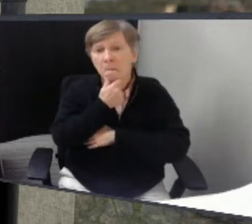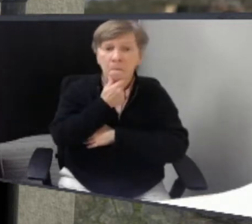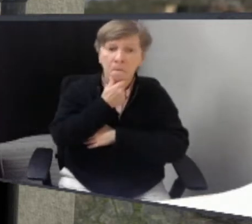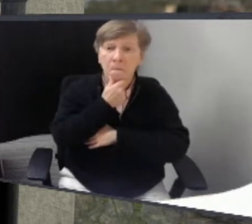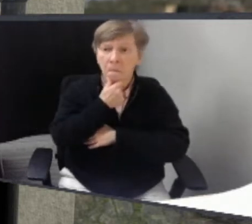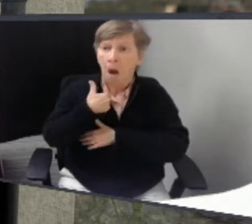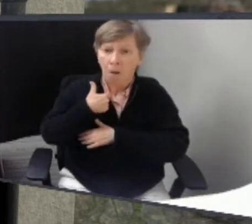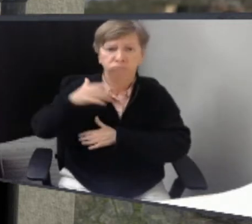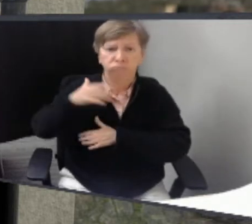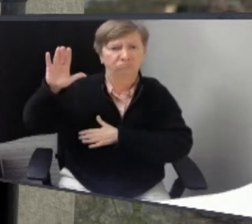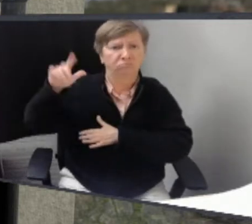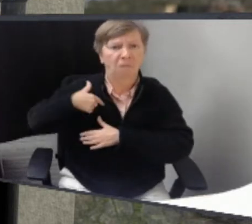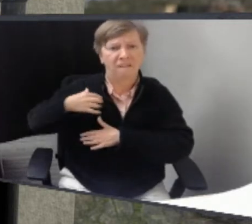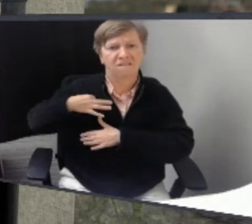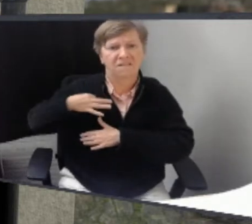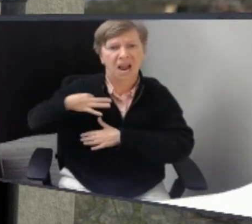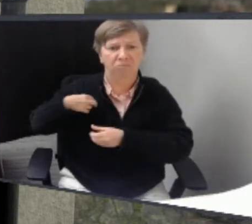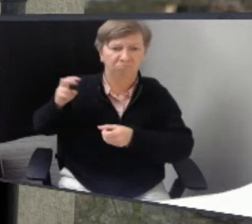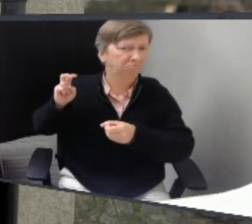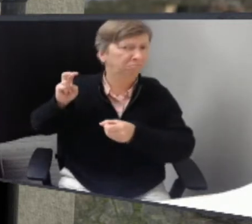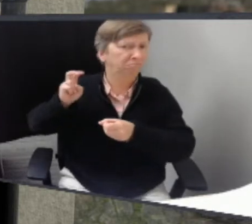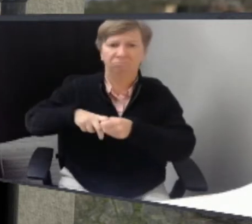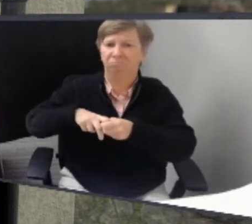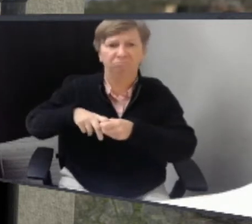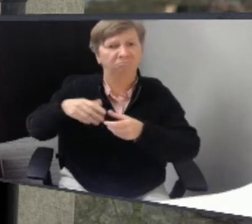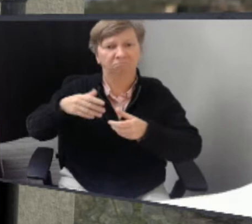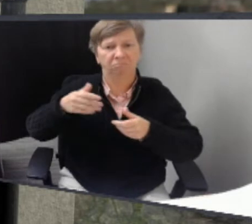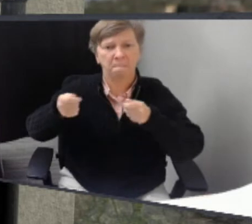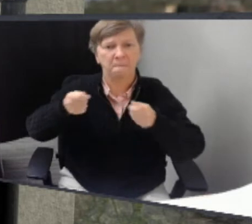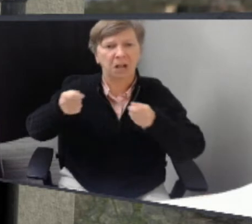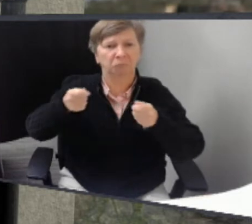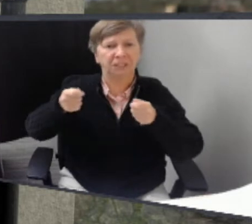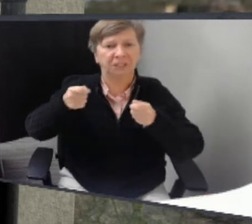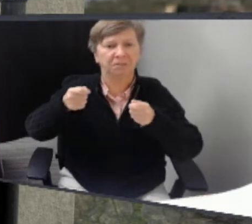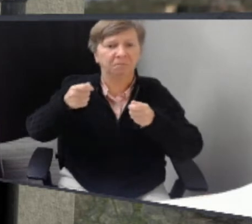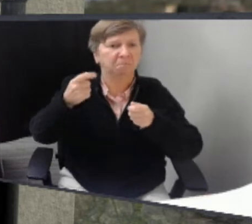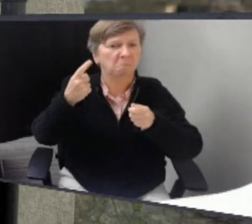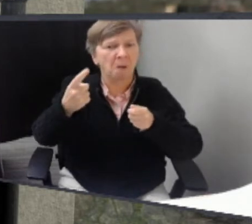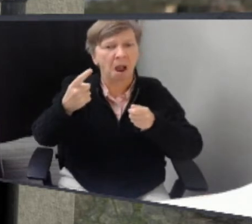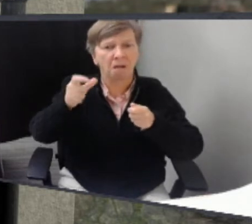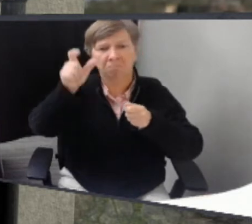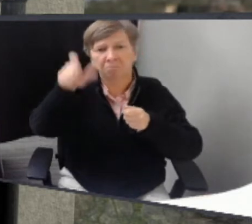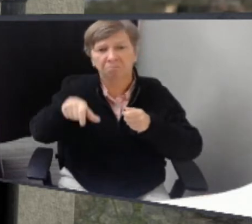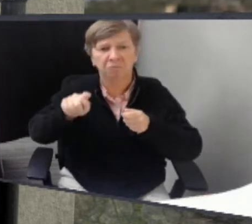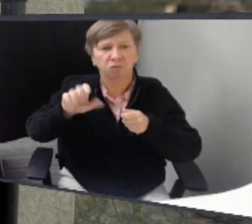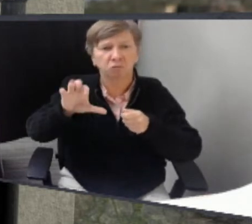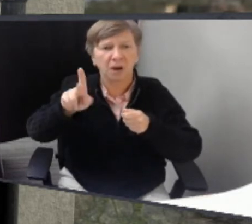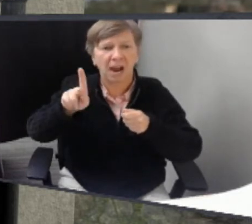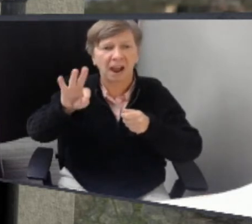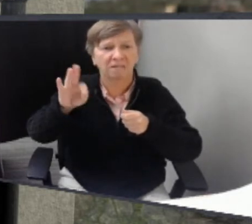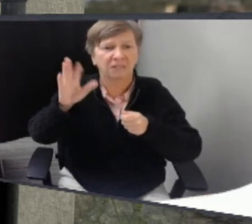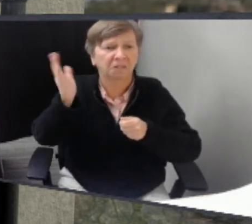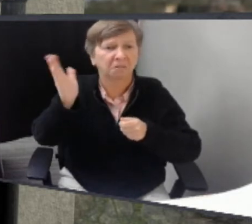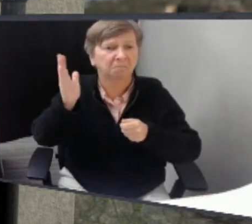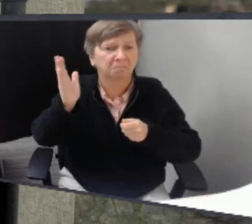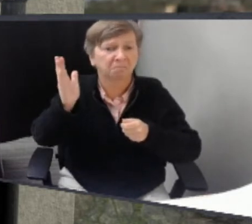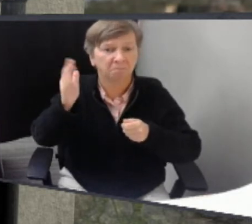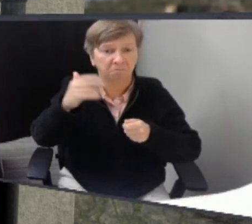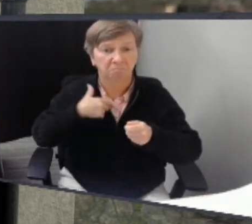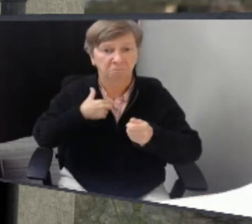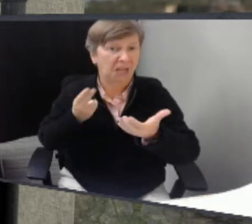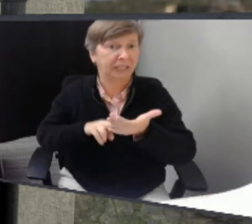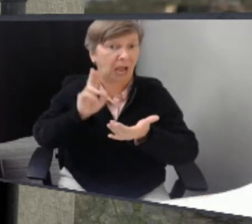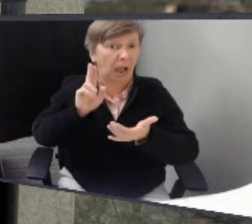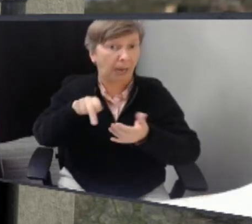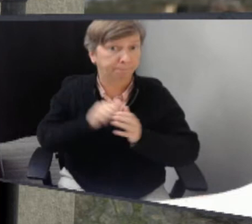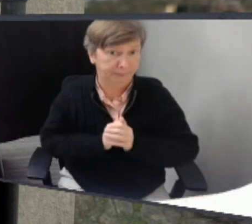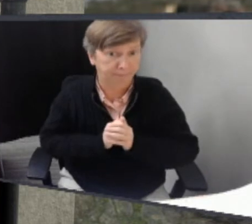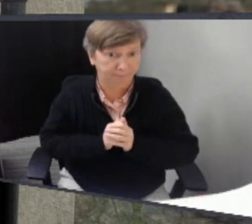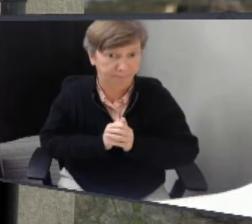presentations. I decided I would volunteer. I could moderate one of the seven sessions for the